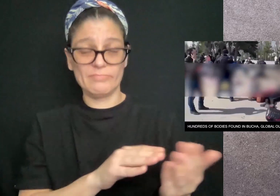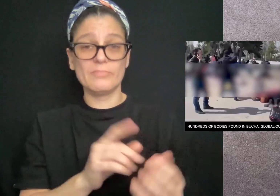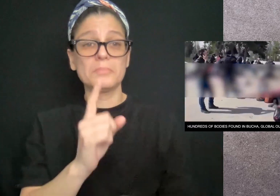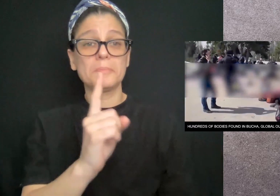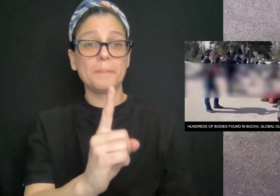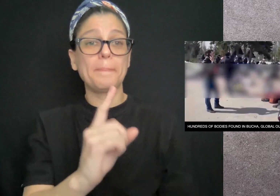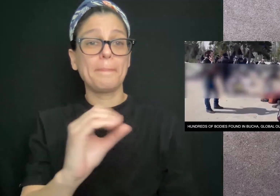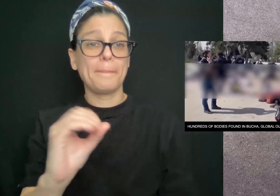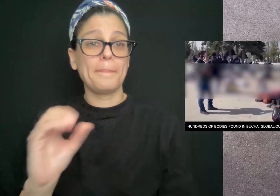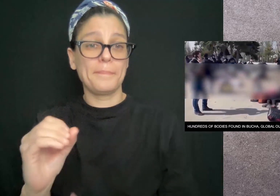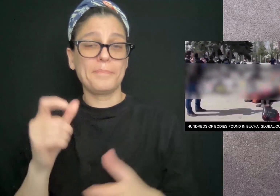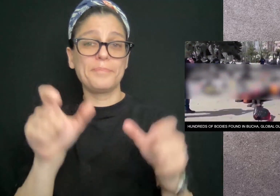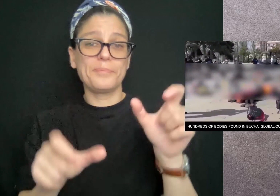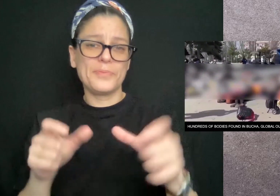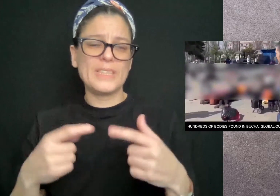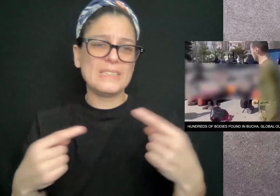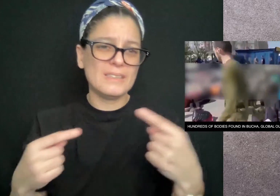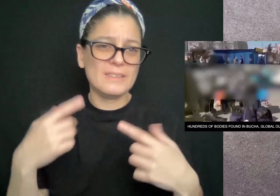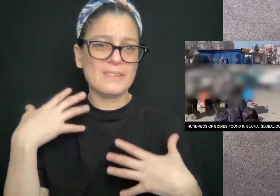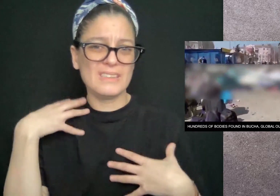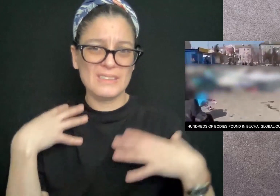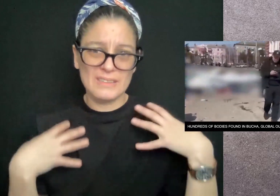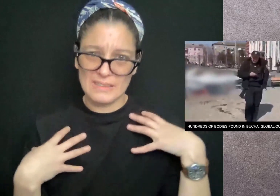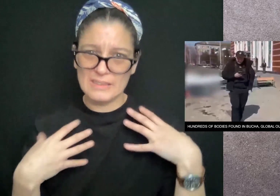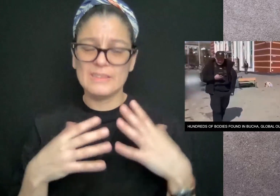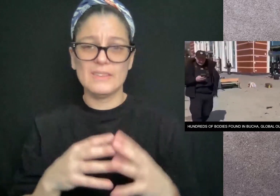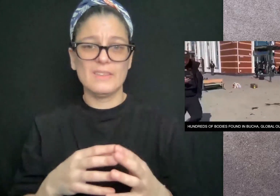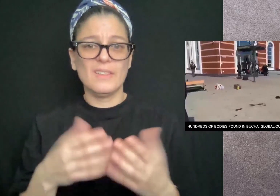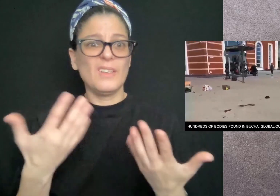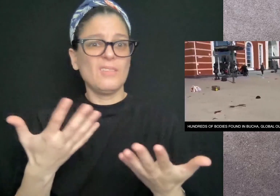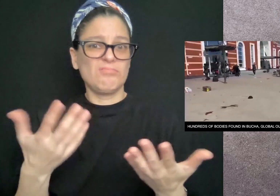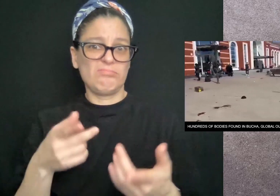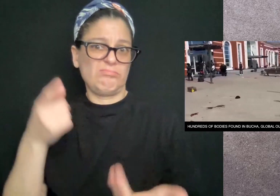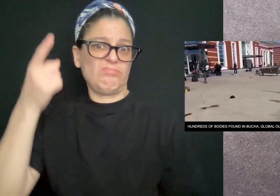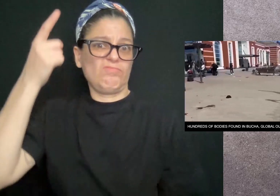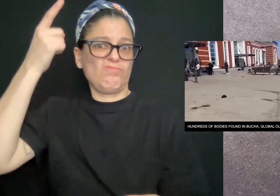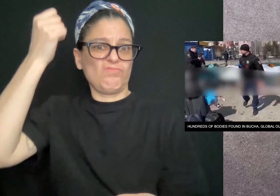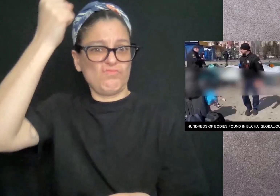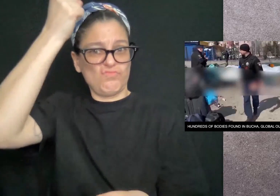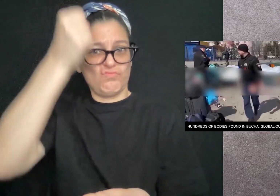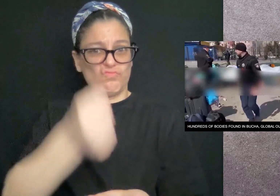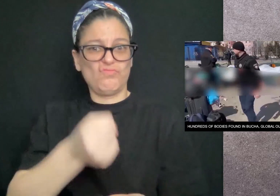the discovery was made one day after more than 30 civilians were killed and hundreds